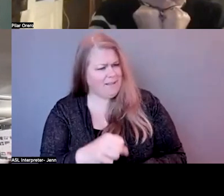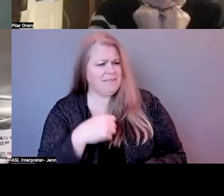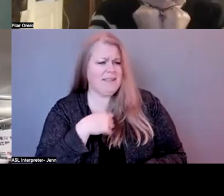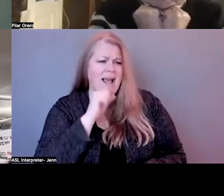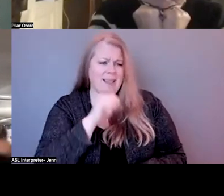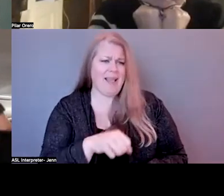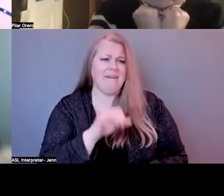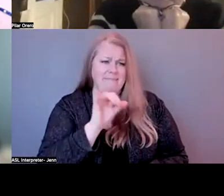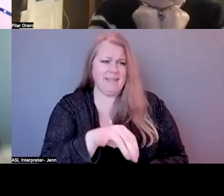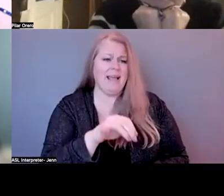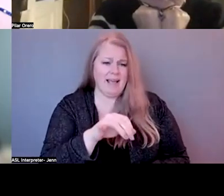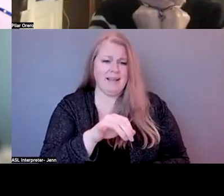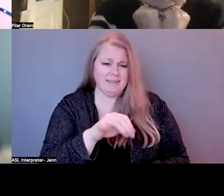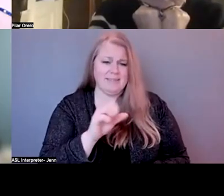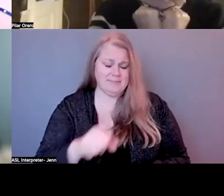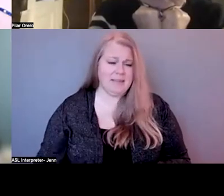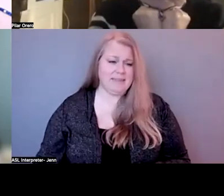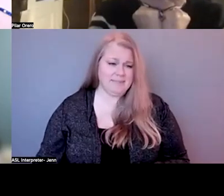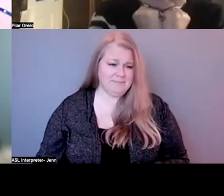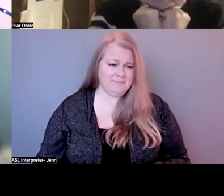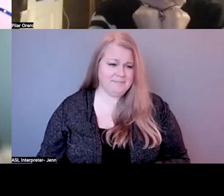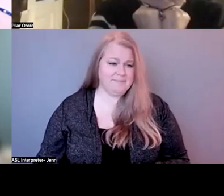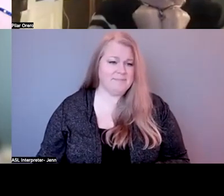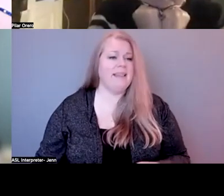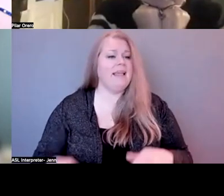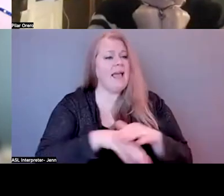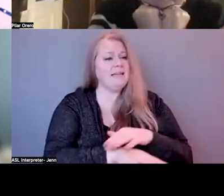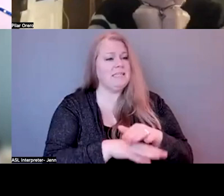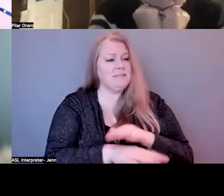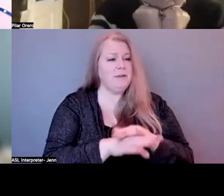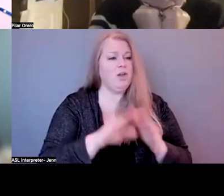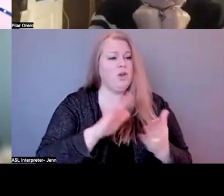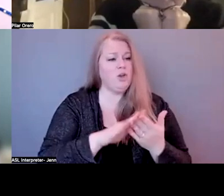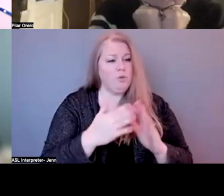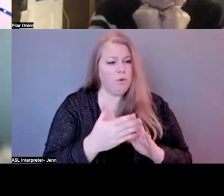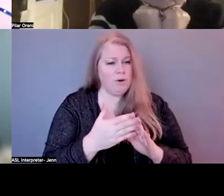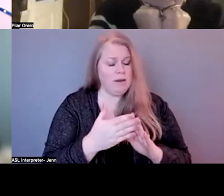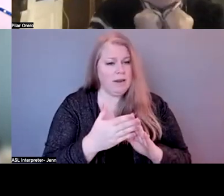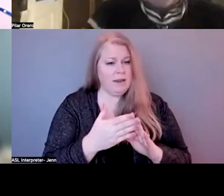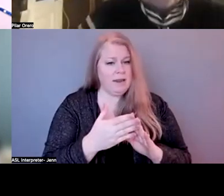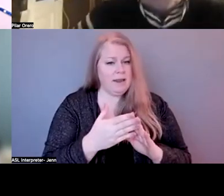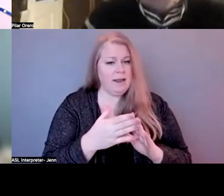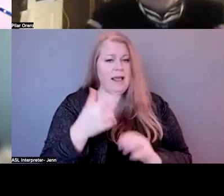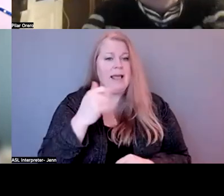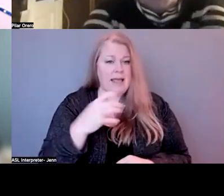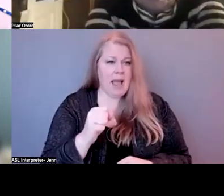And I think that accessibility, community and design development community, the gaps are are very costly.